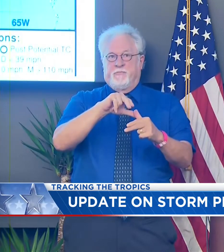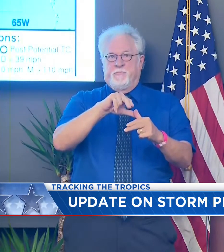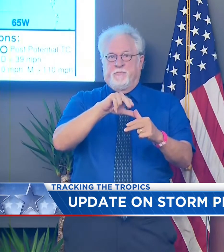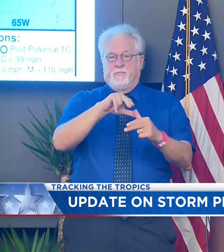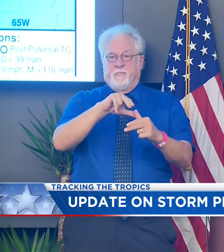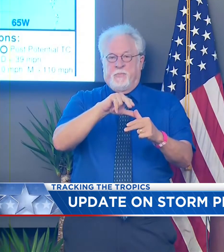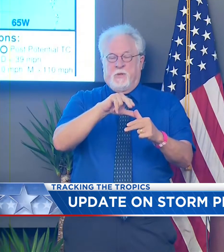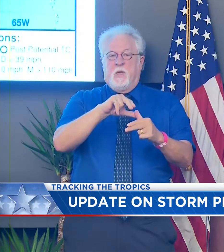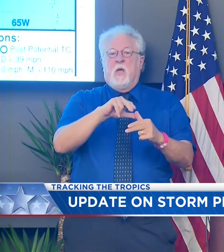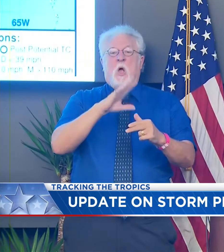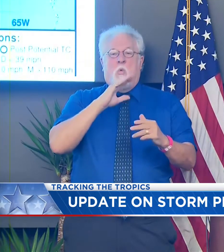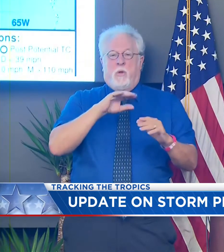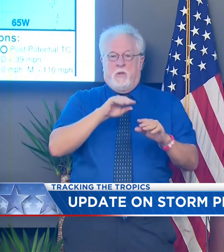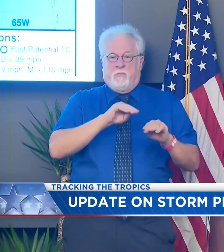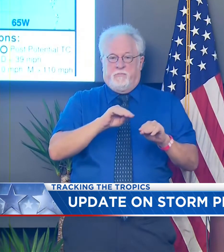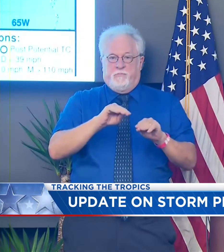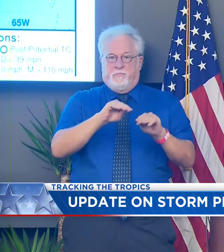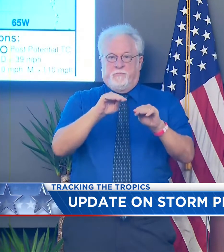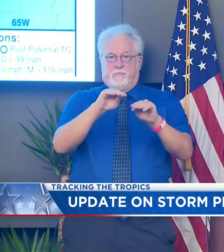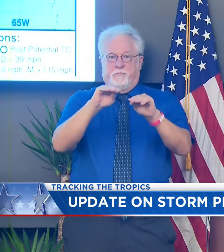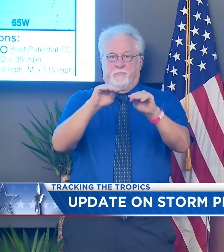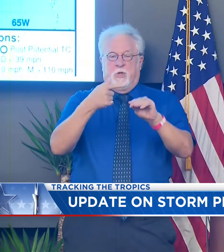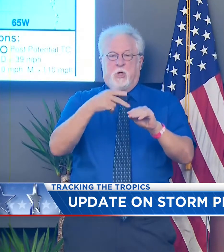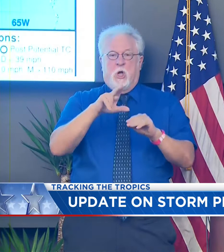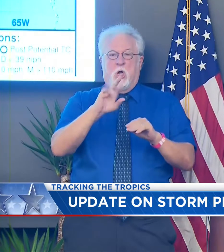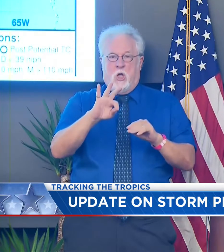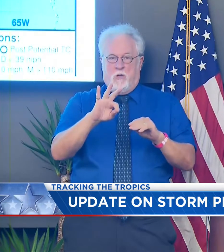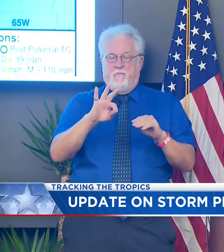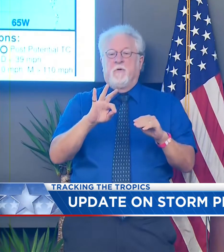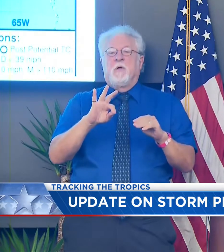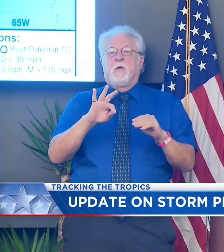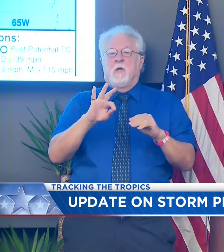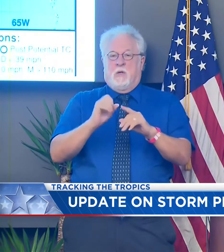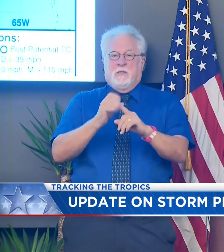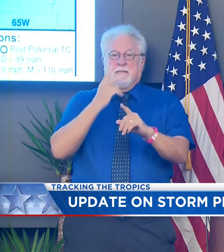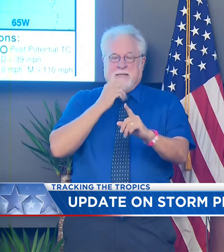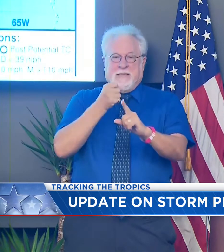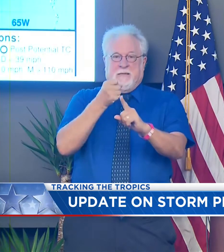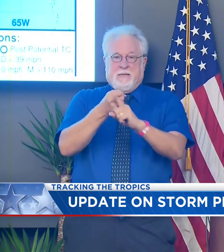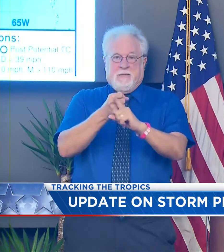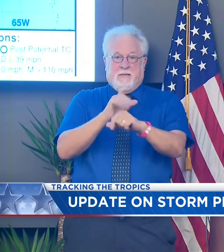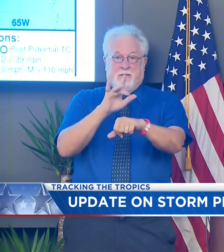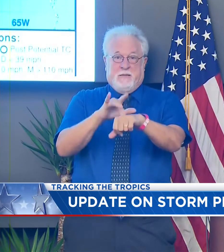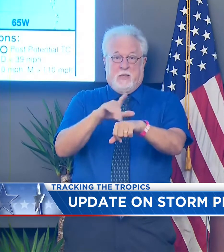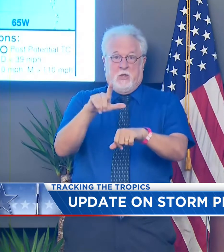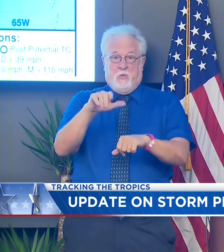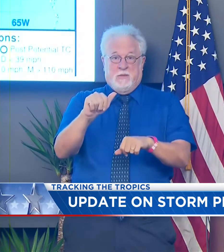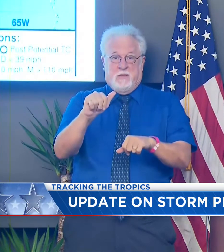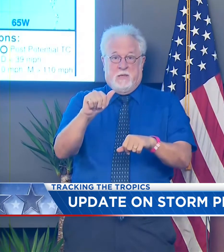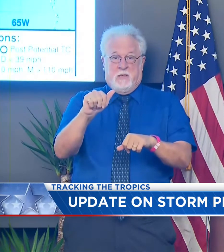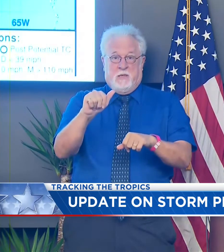WEEK. MARCO, AS THE GOVERNOR HAS MENTIONED, HAS BEEN NOW DESIGNATED AS A HURRICANE. IT WILL MOVE ACROSS THE GULF OF